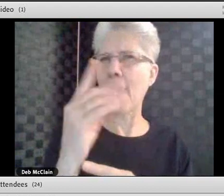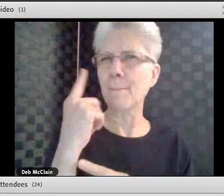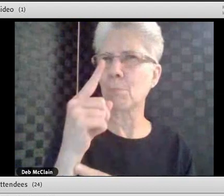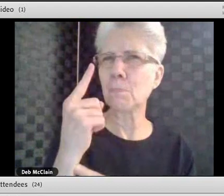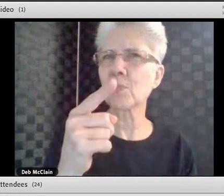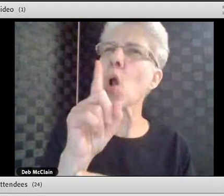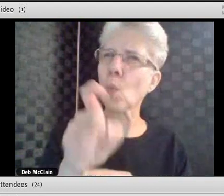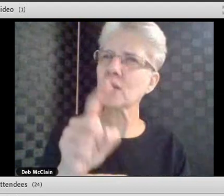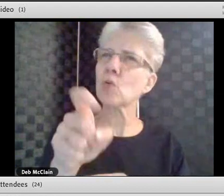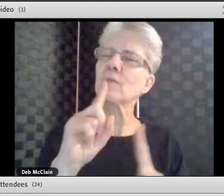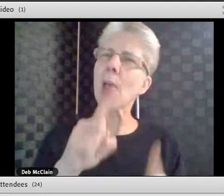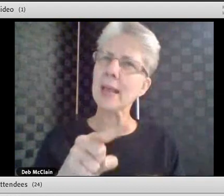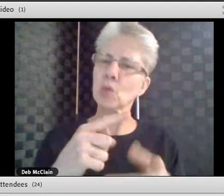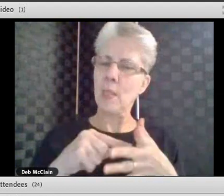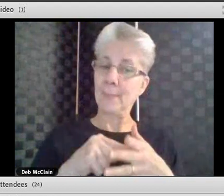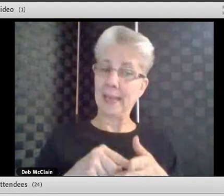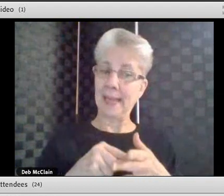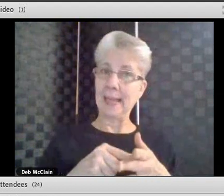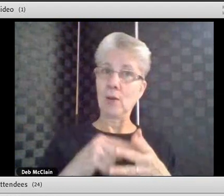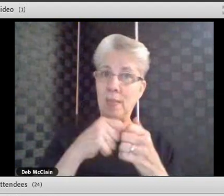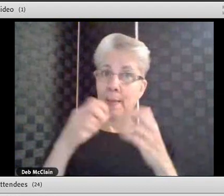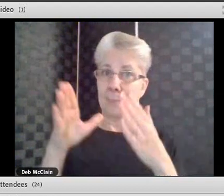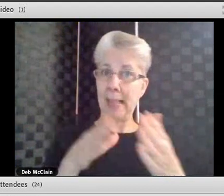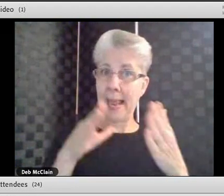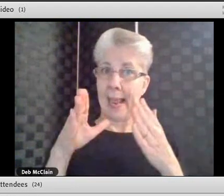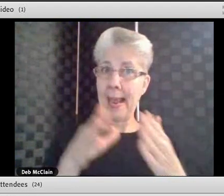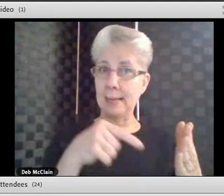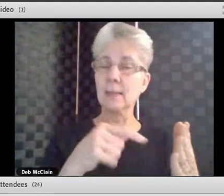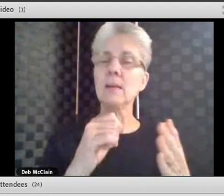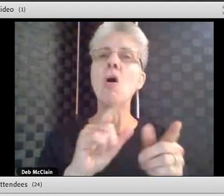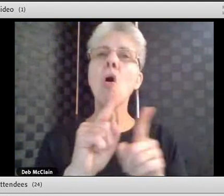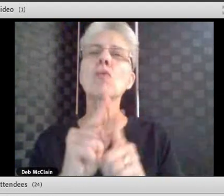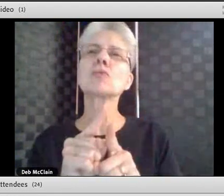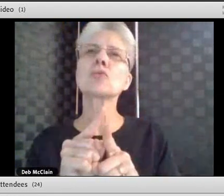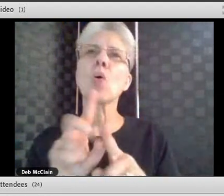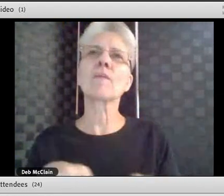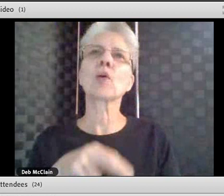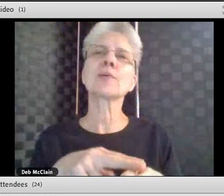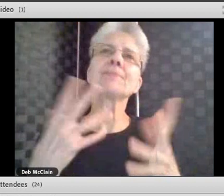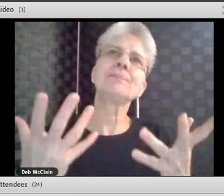What's the application of the lab? Those are questions you need to answer in the beginning with your planning.